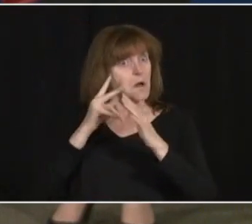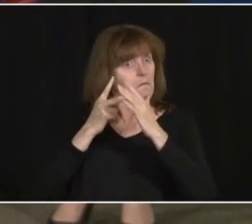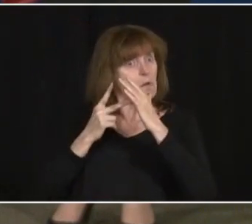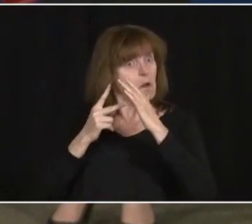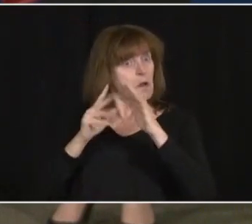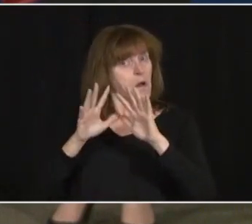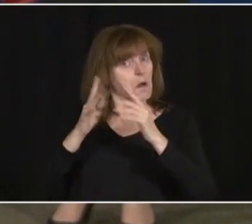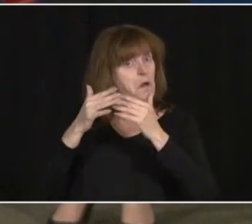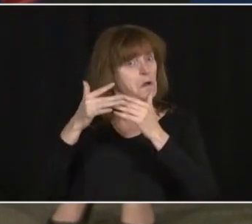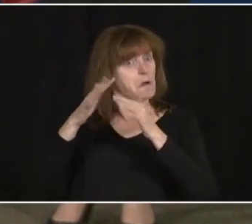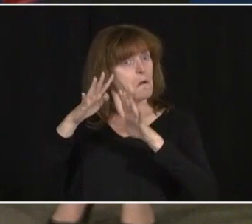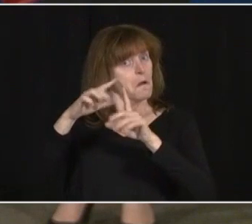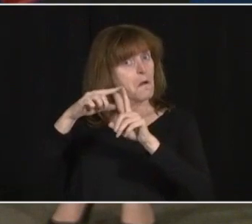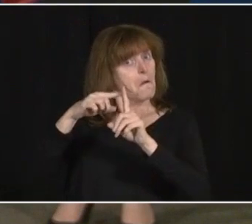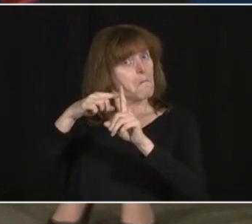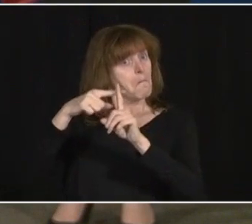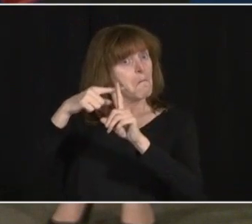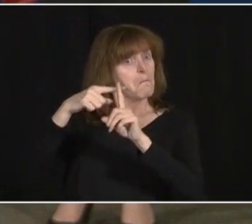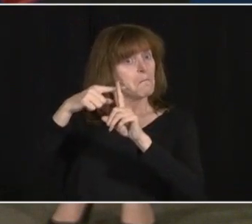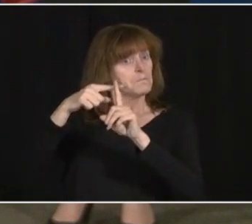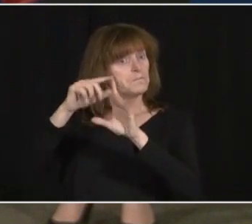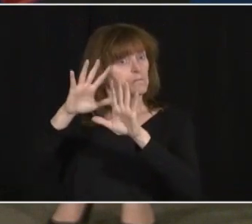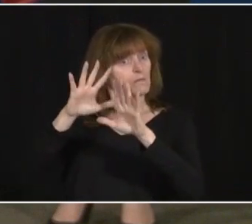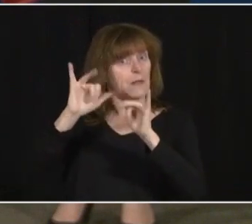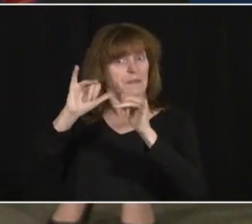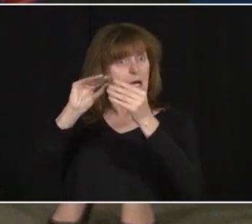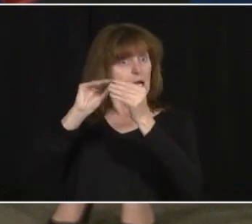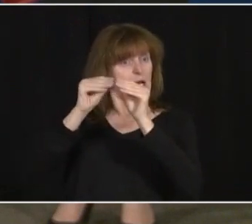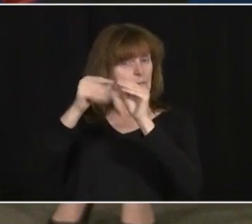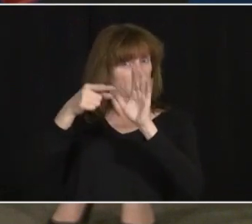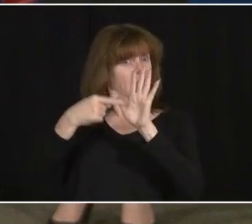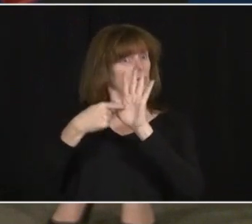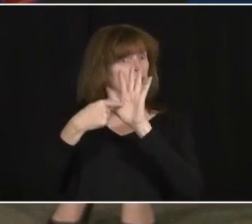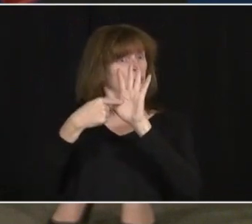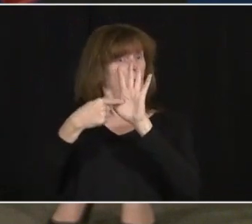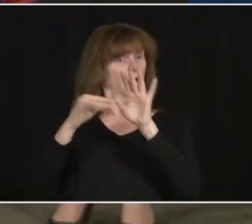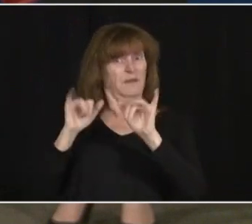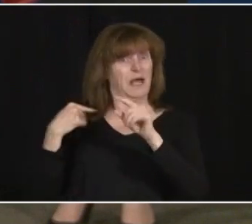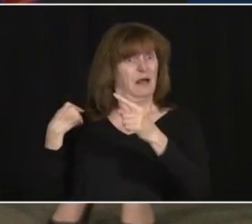we have taken as a province are working. And they are working